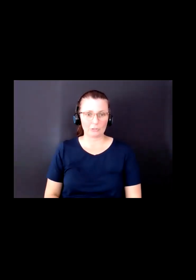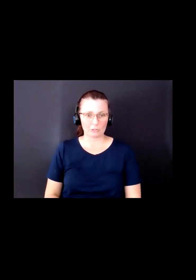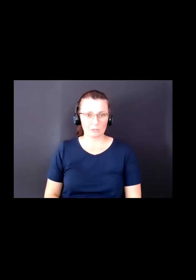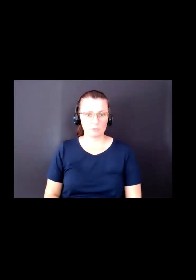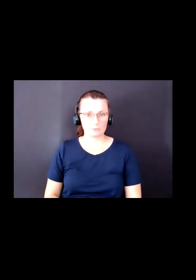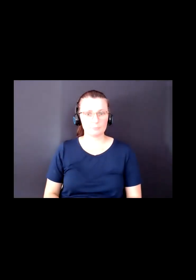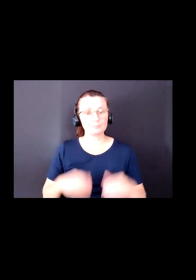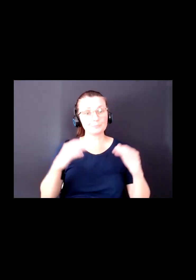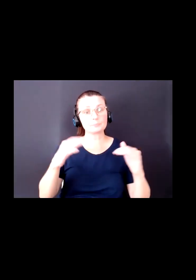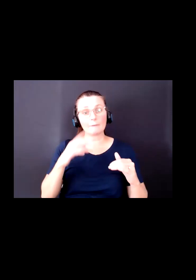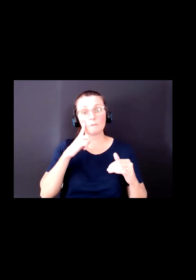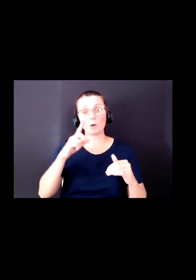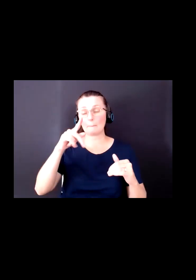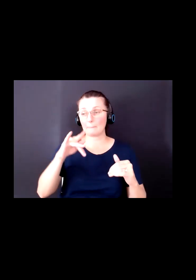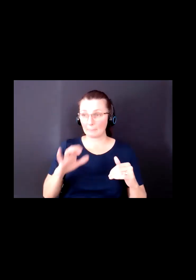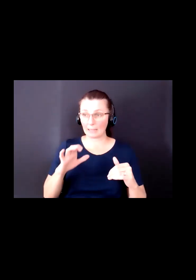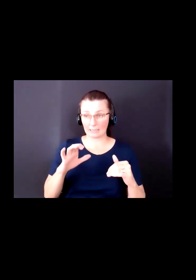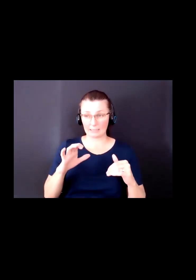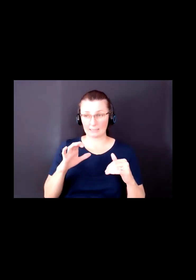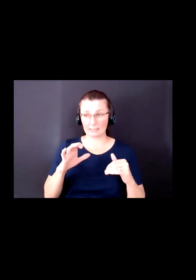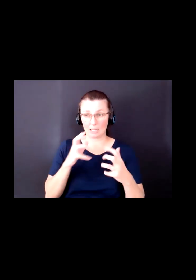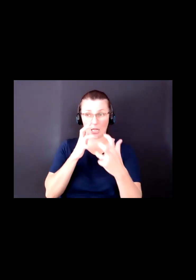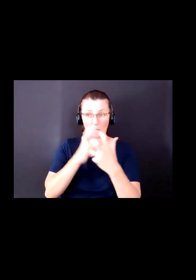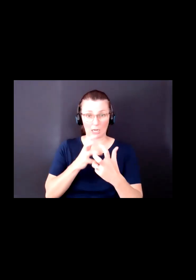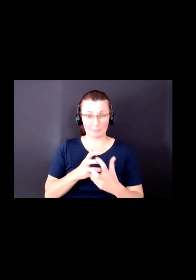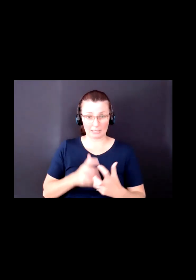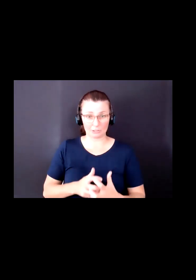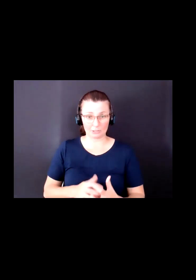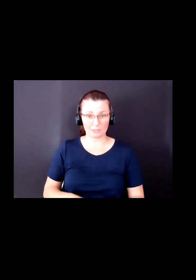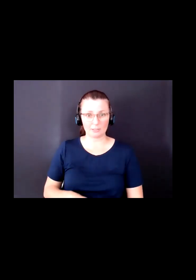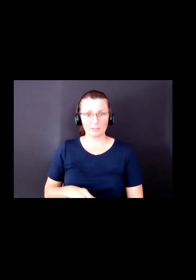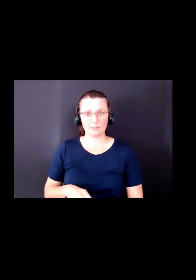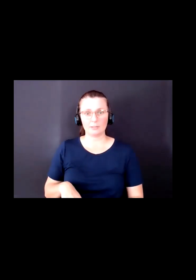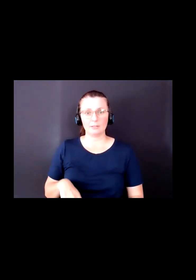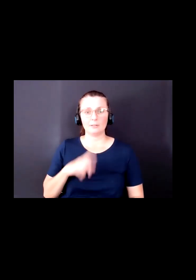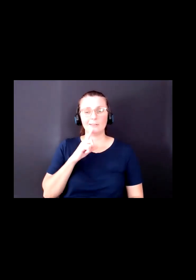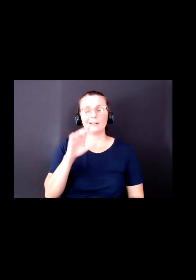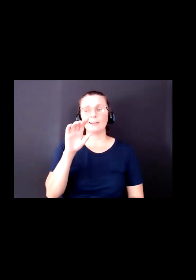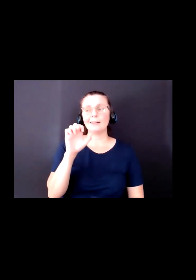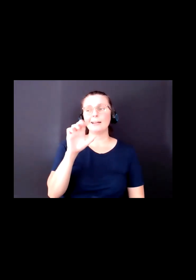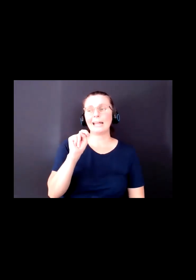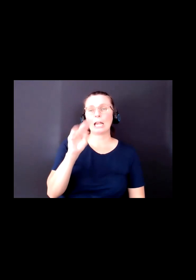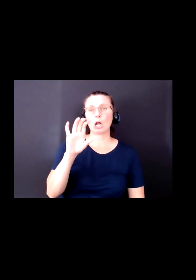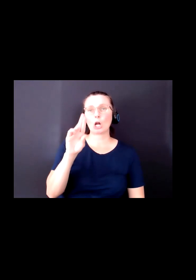public accommodations, they are encouraged to consult with the person with the disability, to talk about what aid